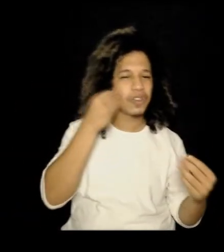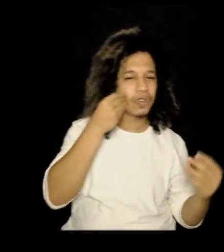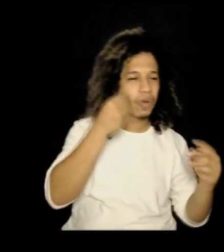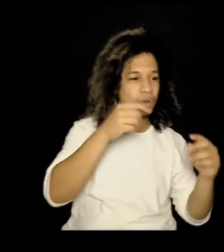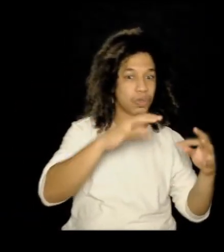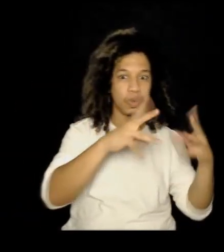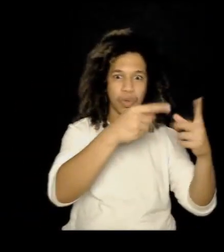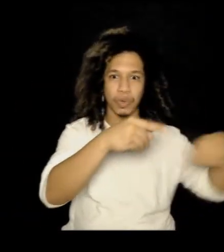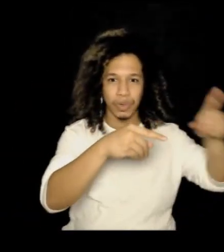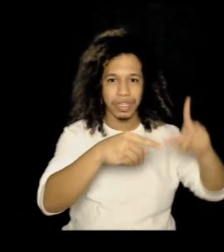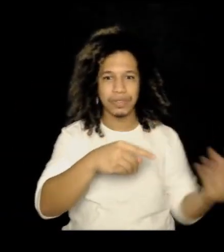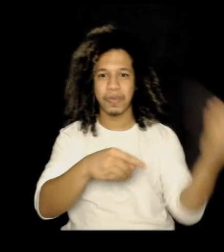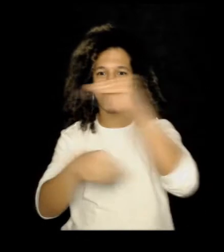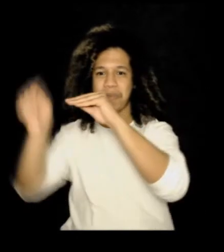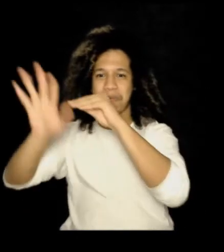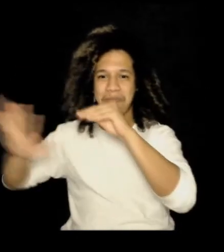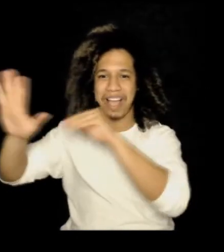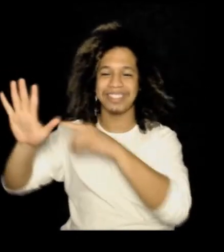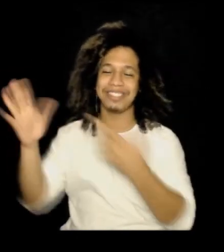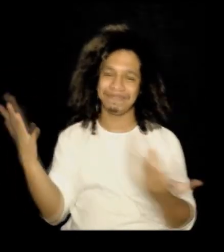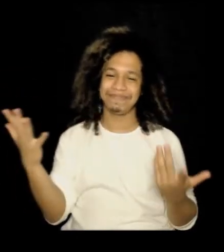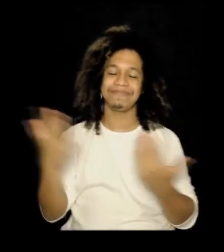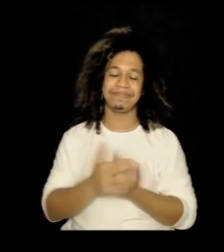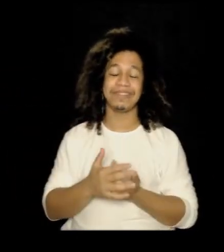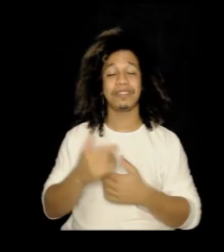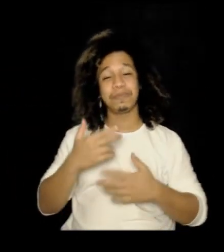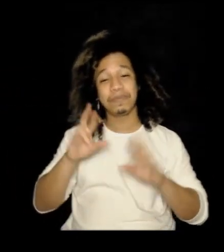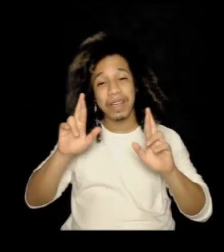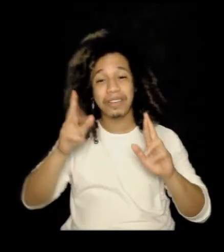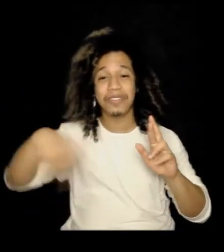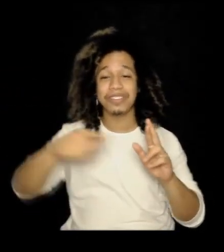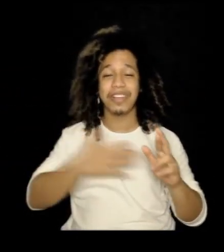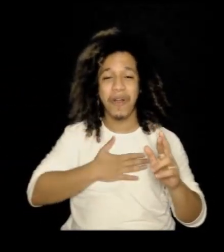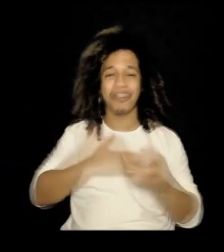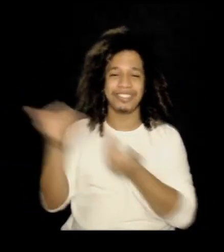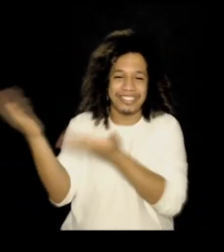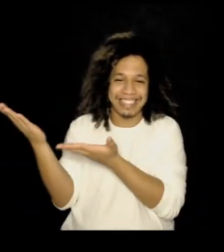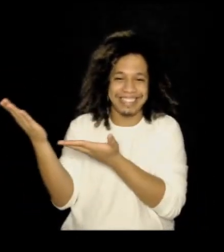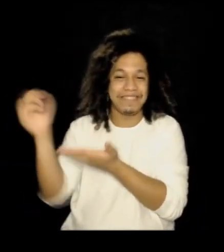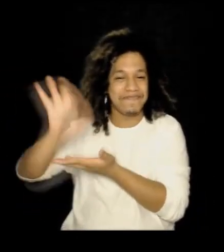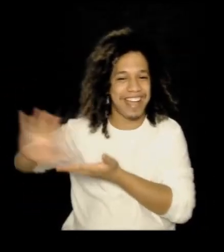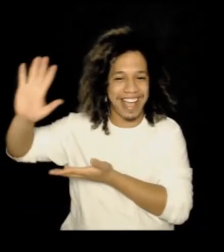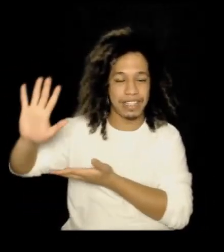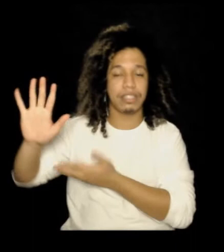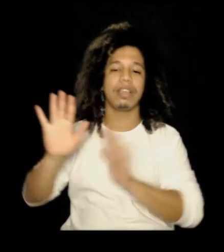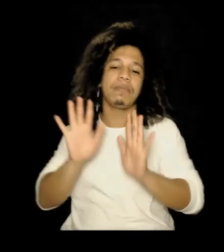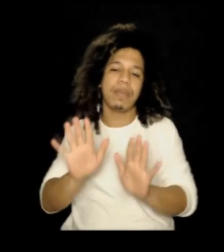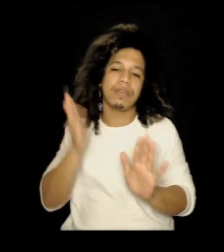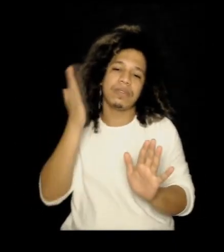as much as we did creating it. But I am sure the new EPPI logo is not the only surprise this year.